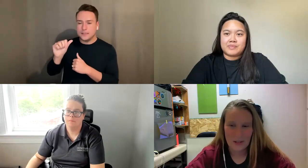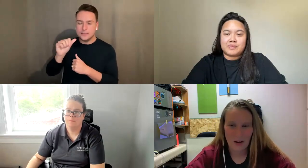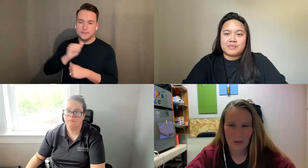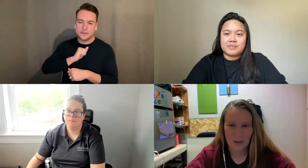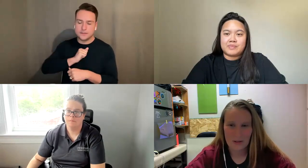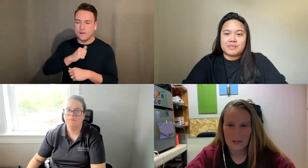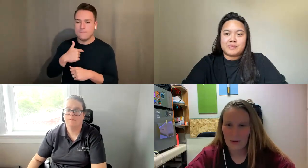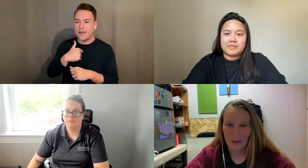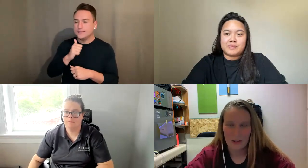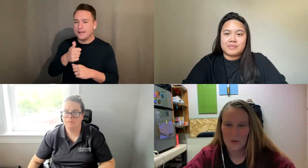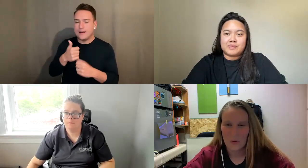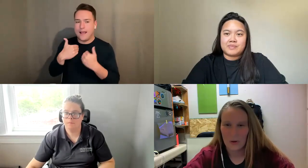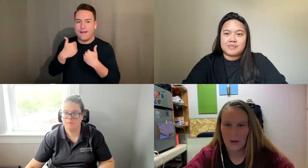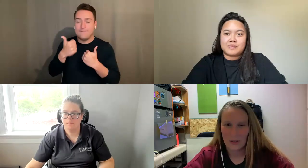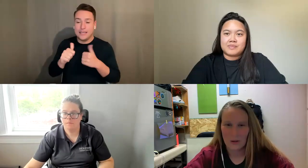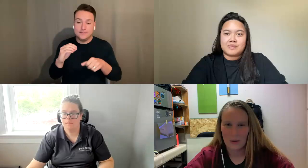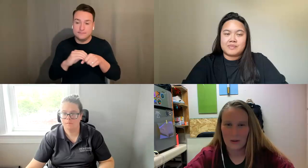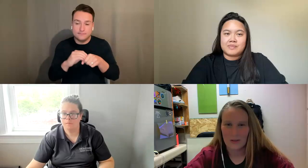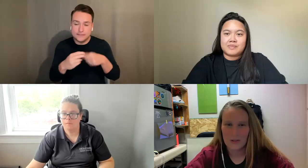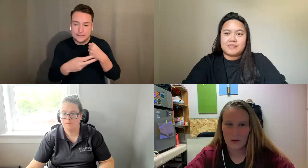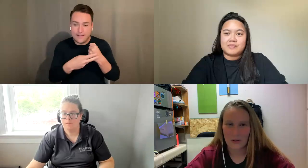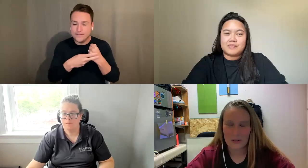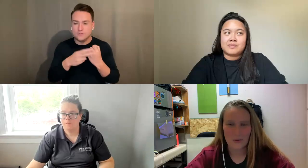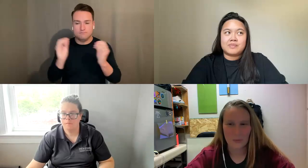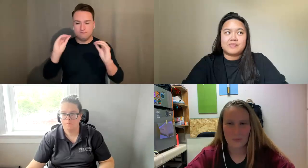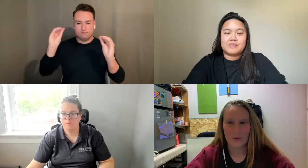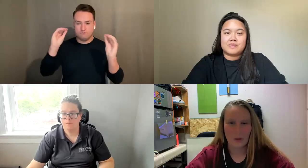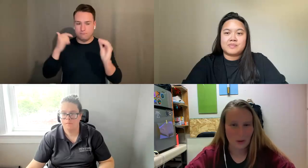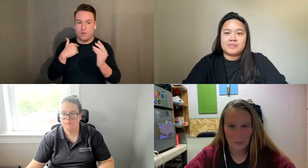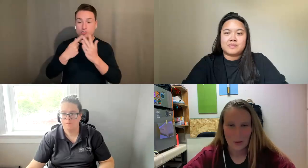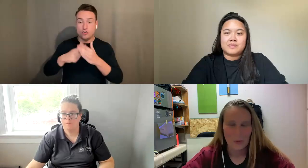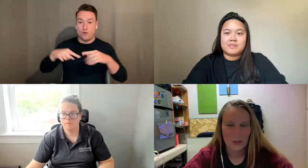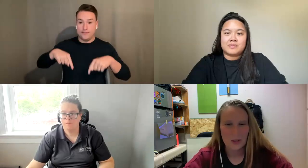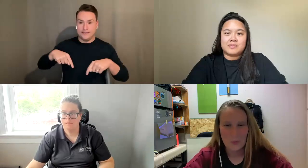didn't have any savings or anything. I kind of started this from nothing pretty much.